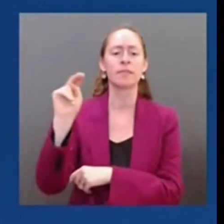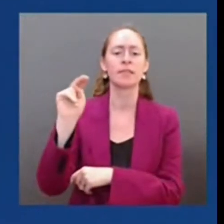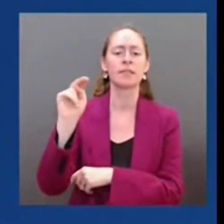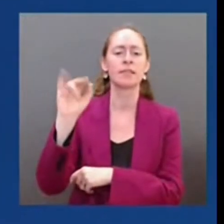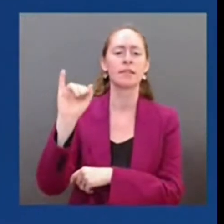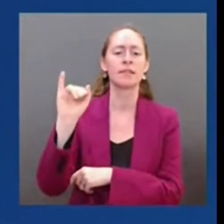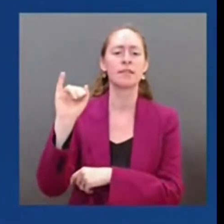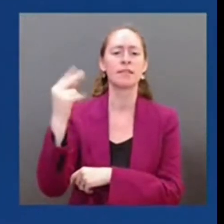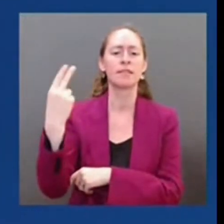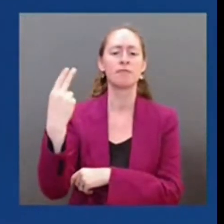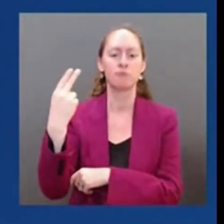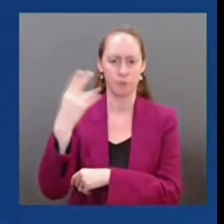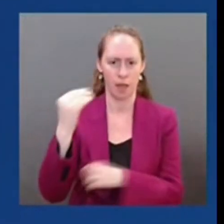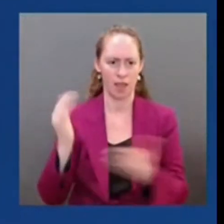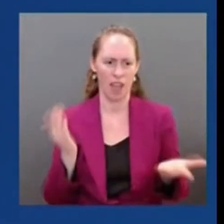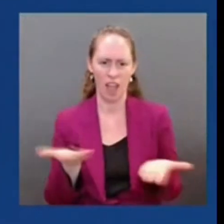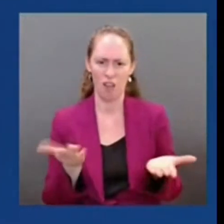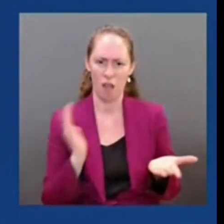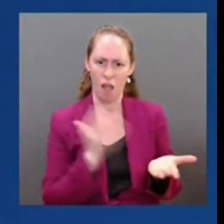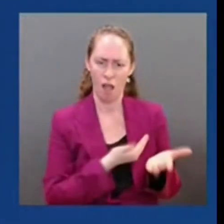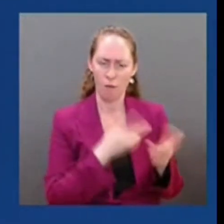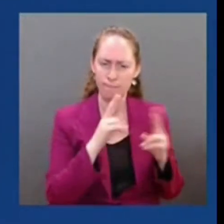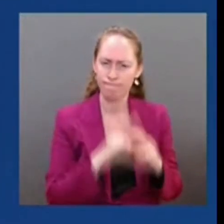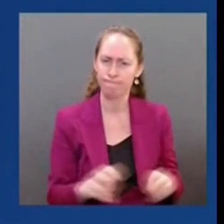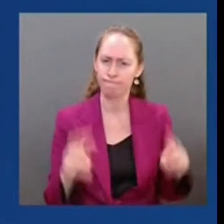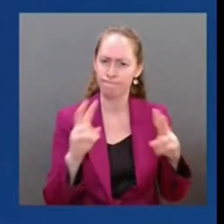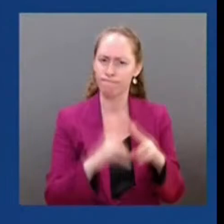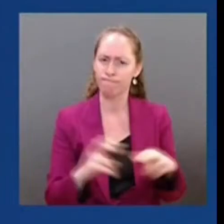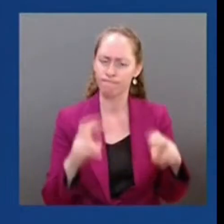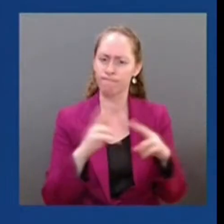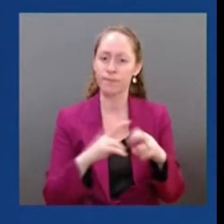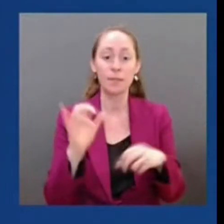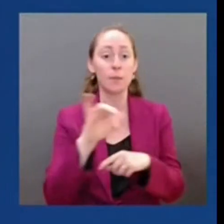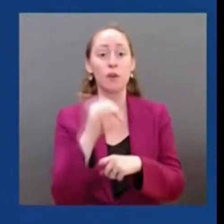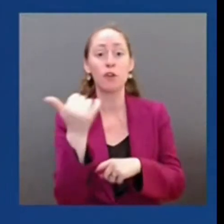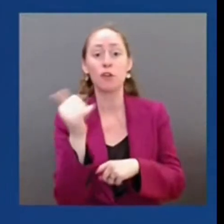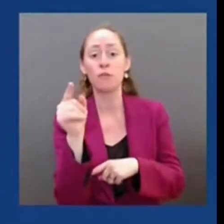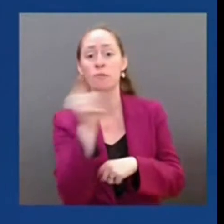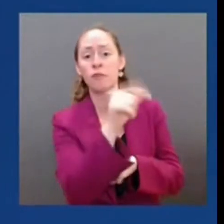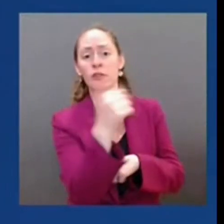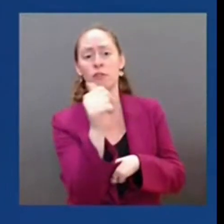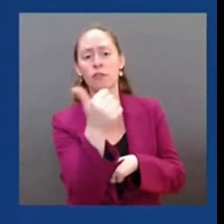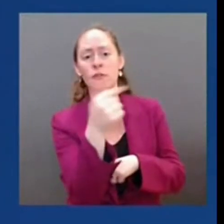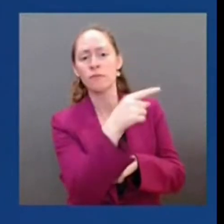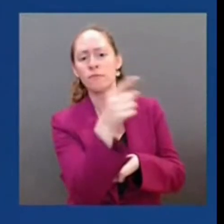AT THE NIH WITH OUR OWN STUDY CAPABILITIES AS WELL AS WITH